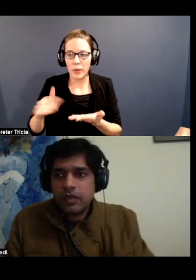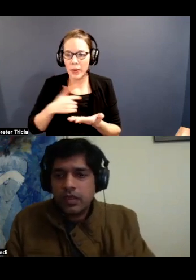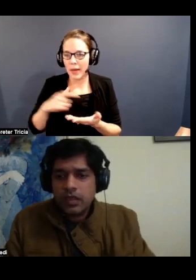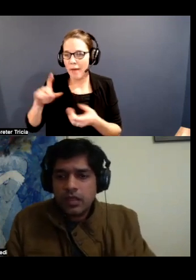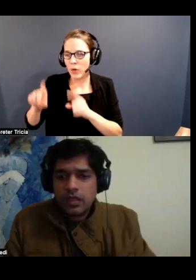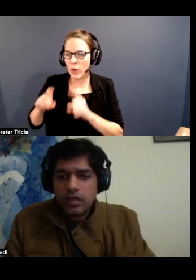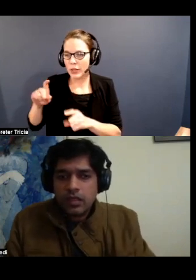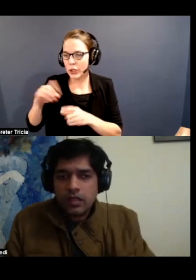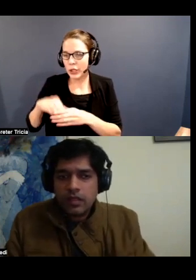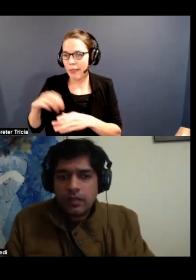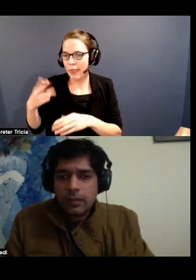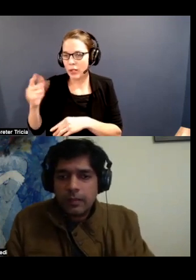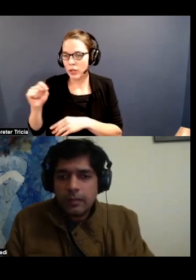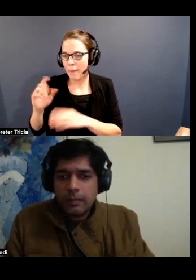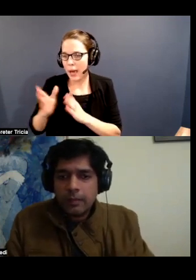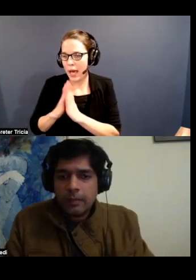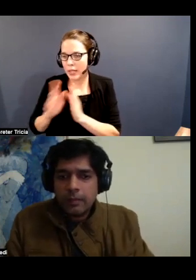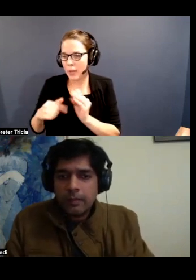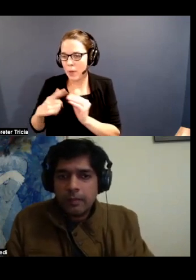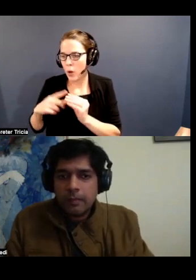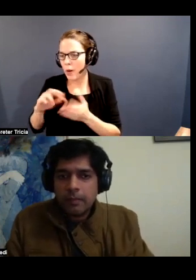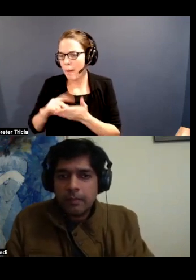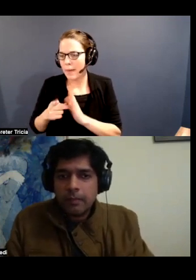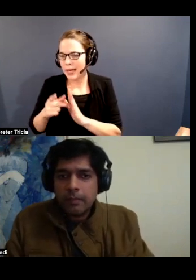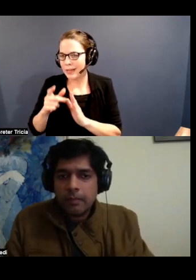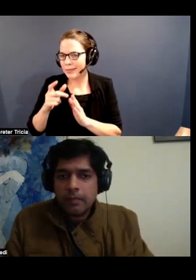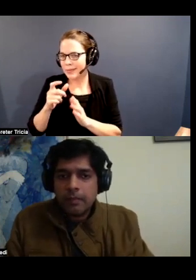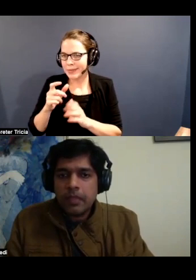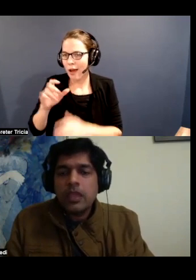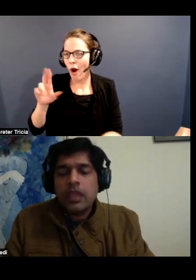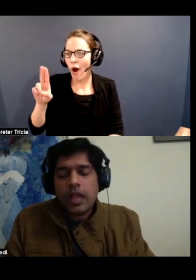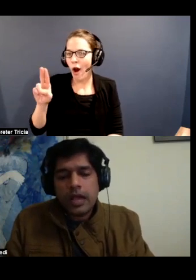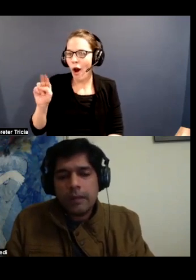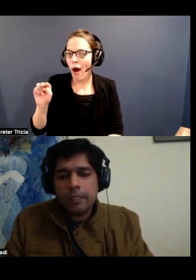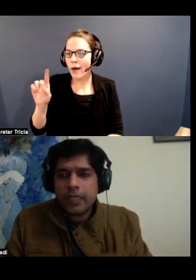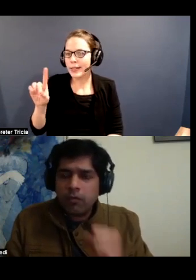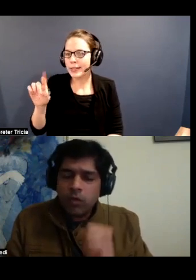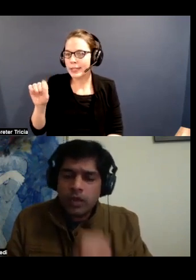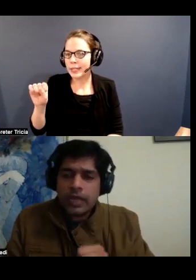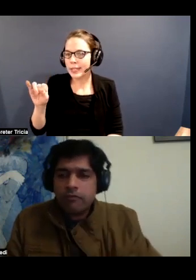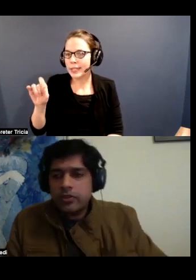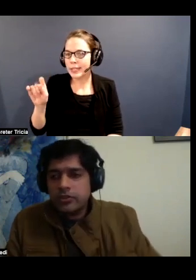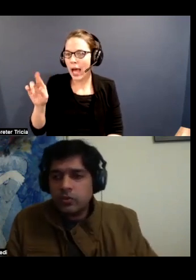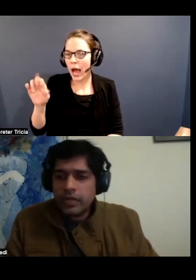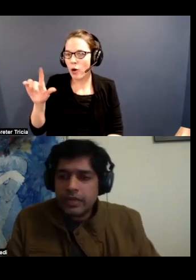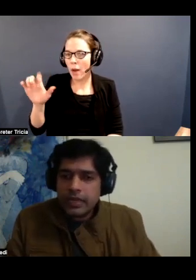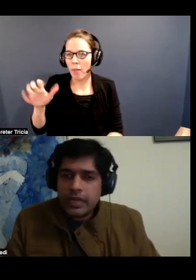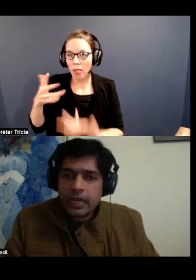about what you mean by undesirable neighborhoods. What I will do, Wendy,